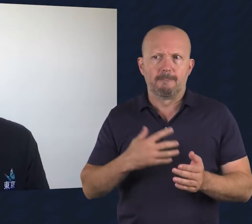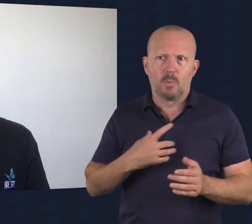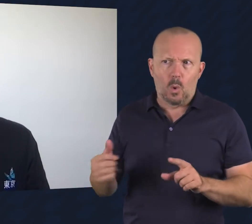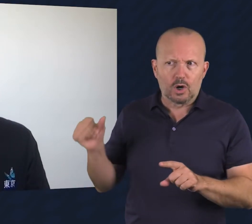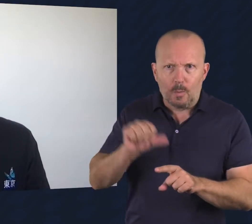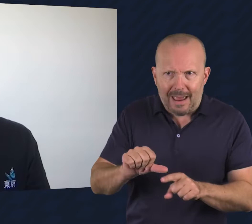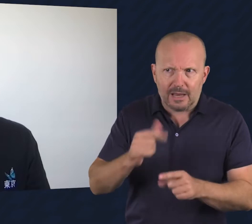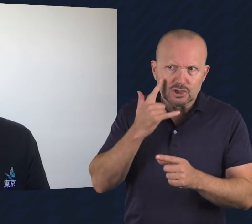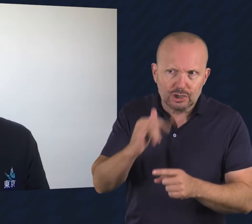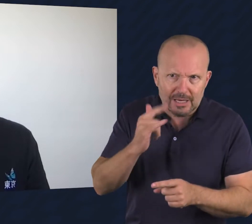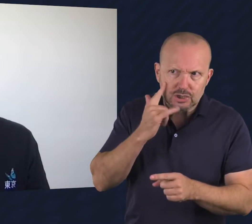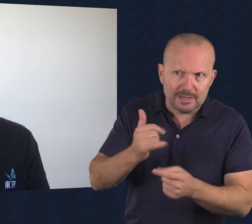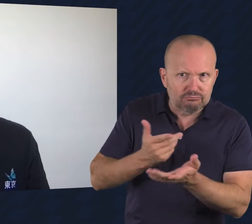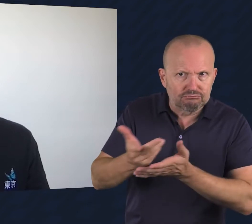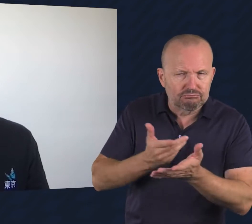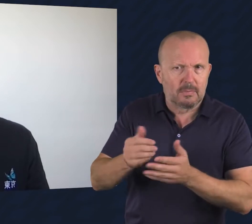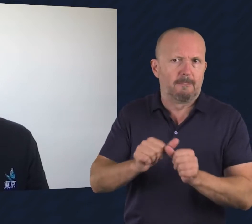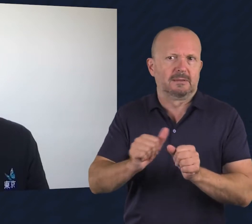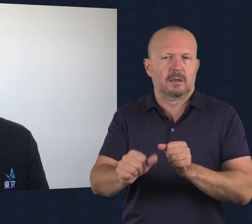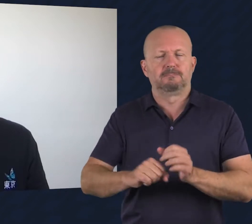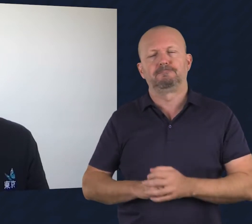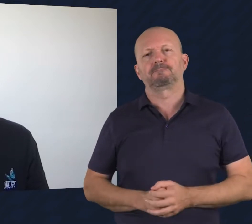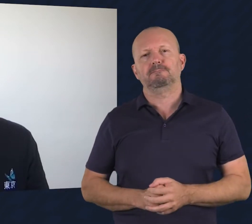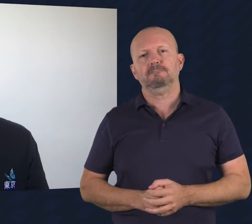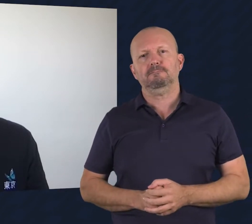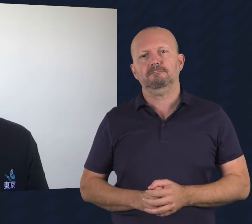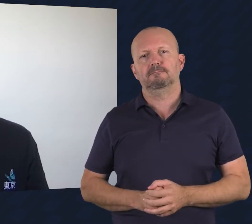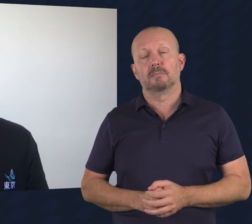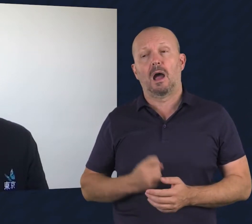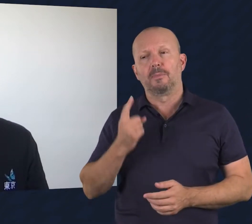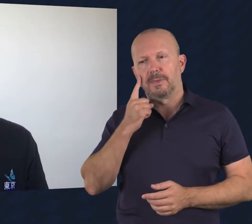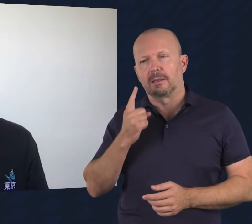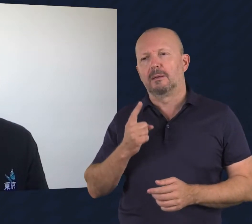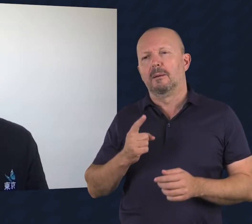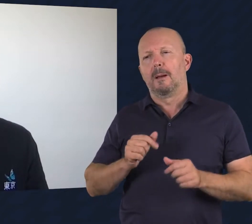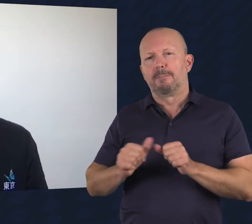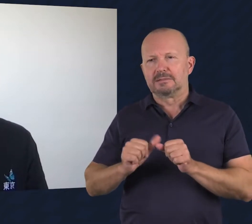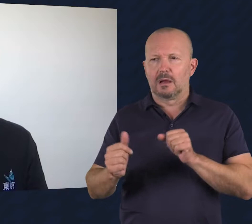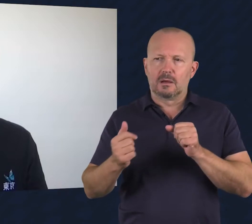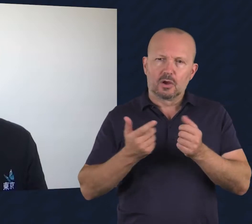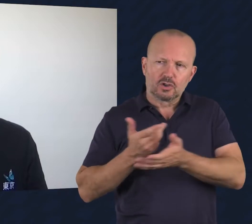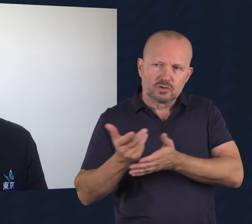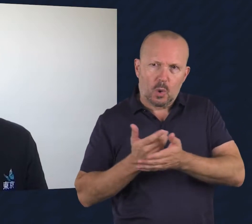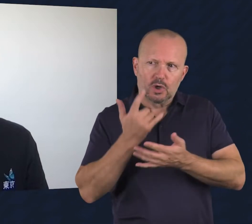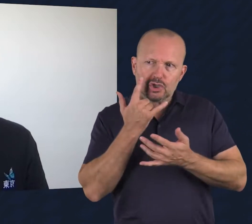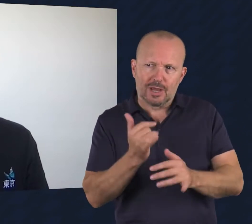In a remote project, engaging with key stakeholders and users early and often as always possible,